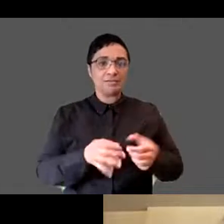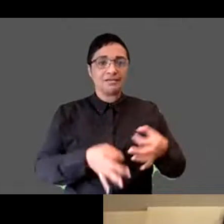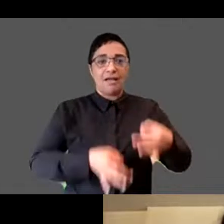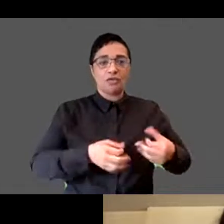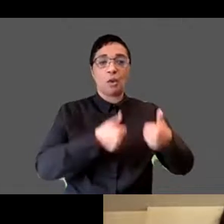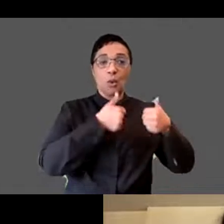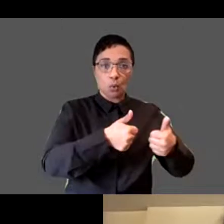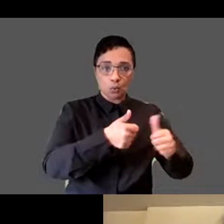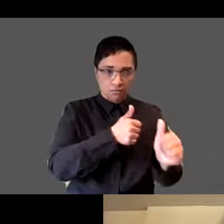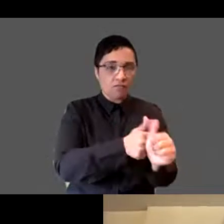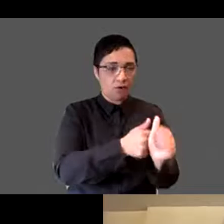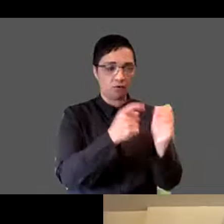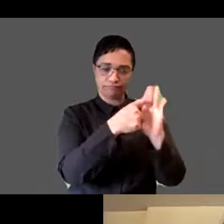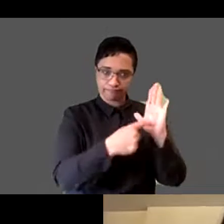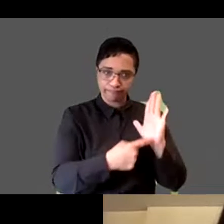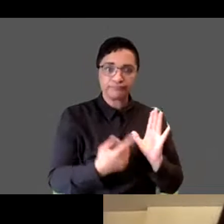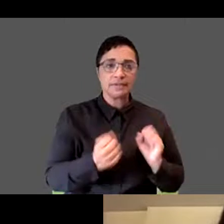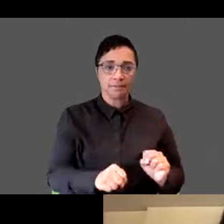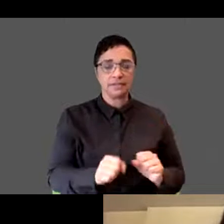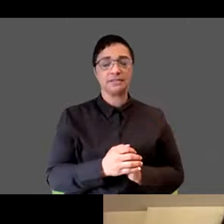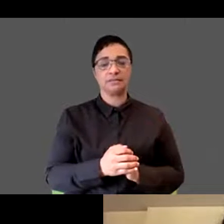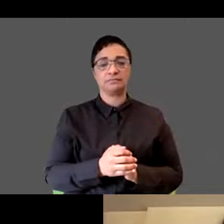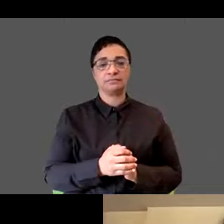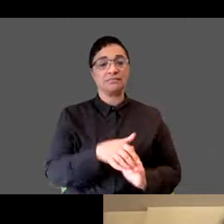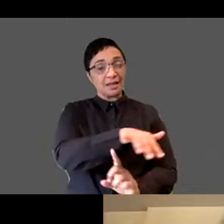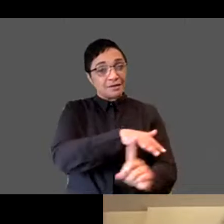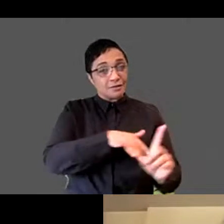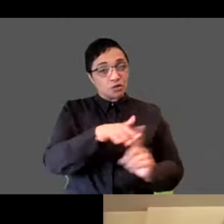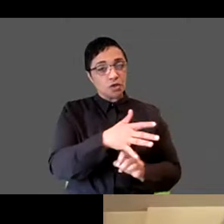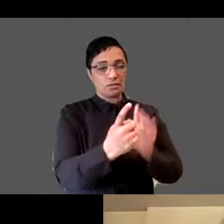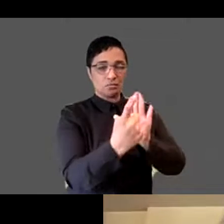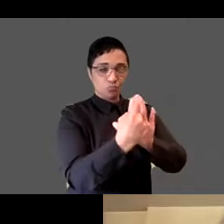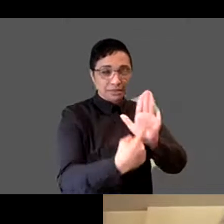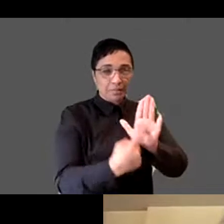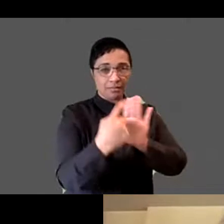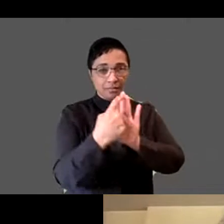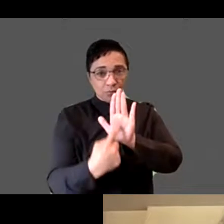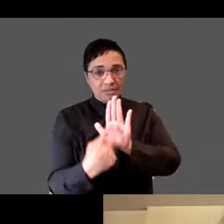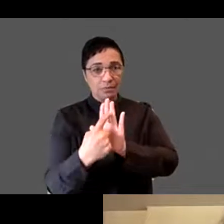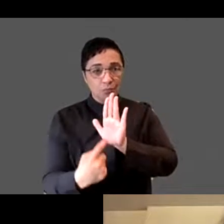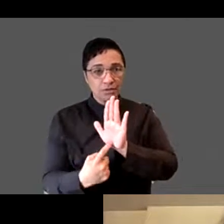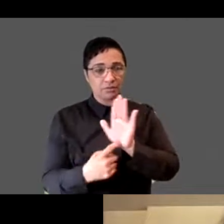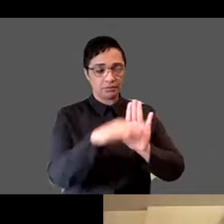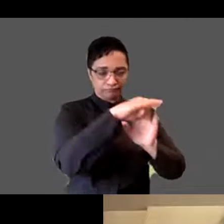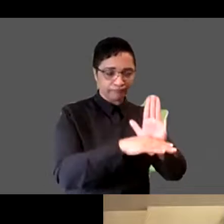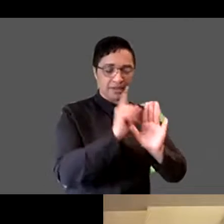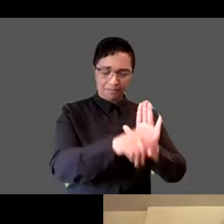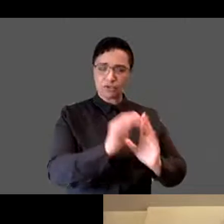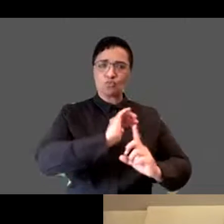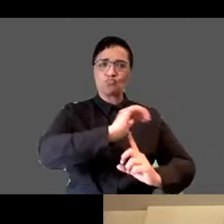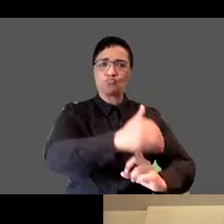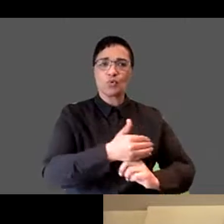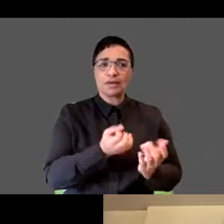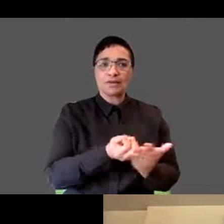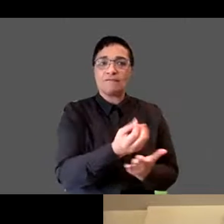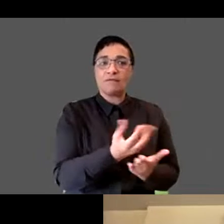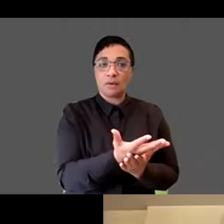has to be, in each situation, some kind of way of protection, someone should be kind